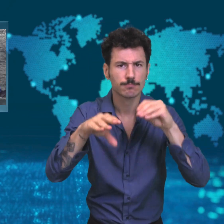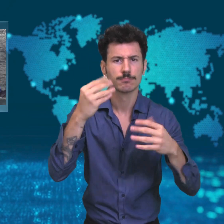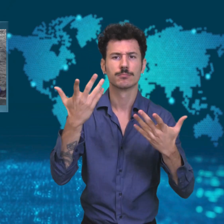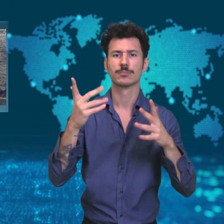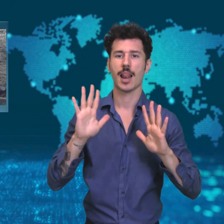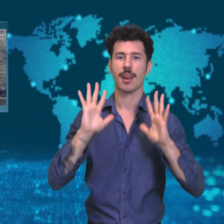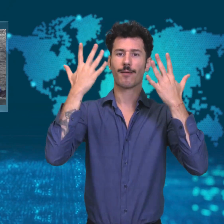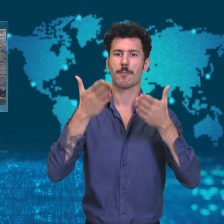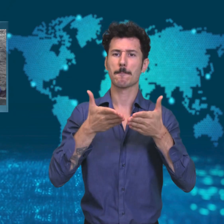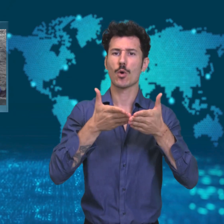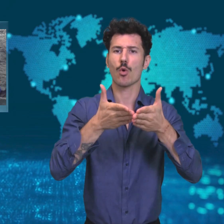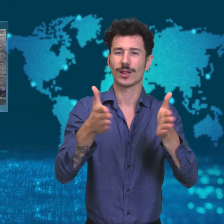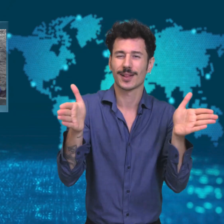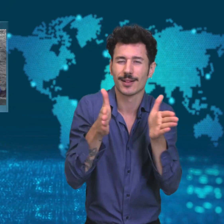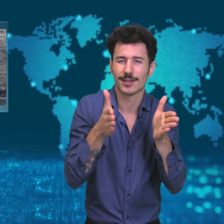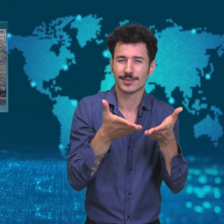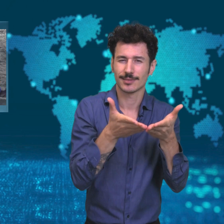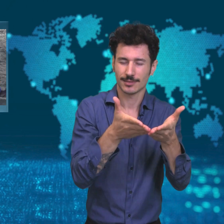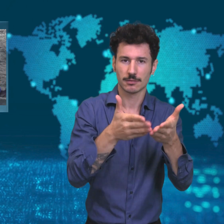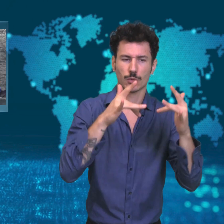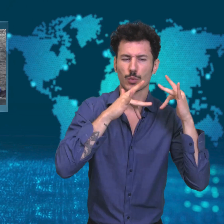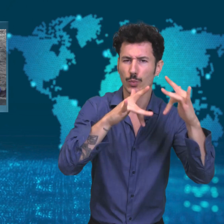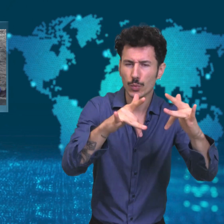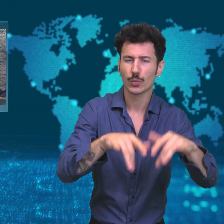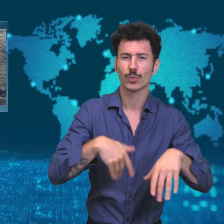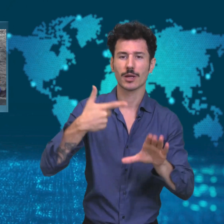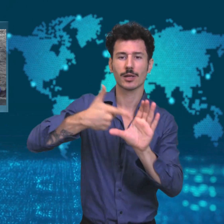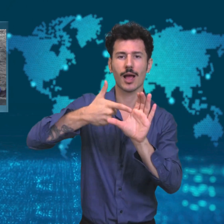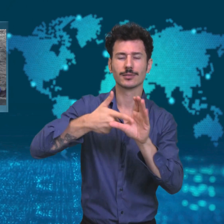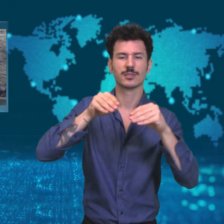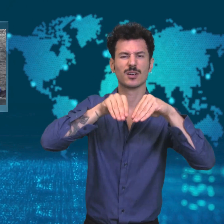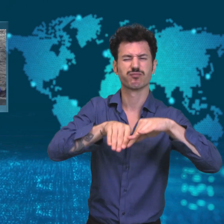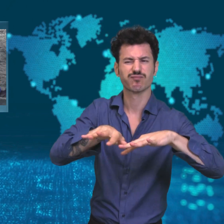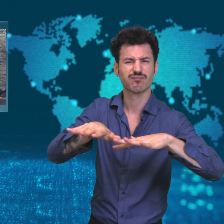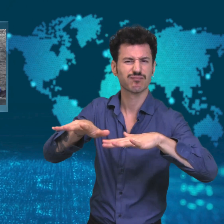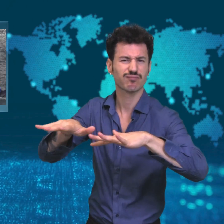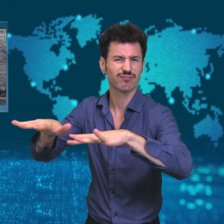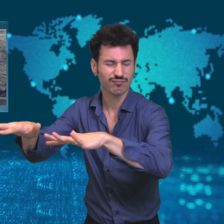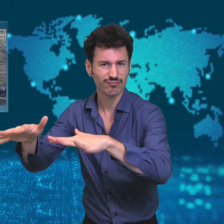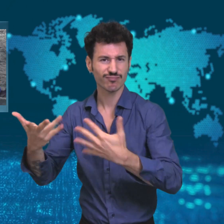found an empty life boat and a fuel slick on the water